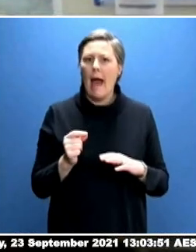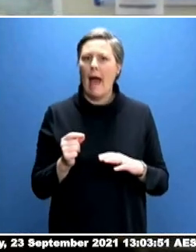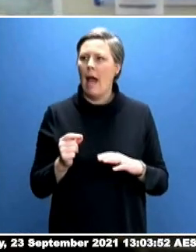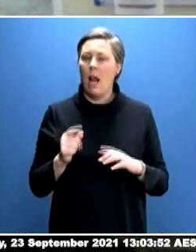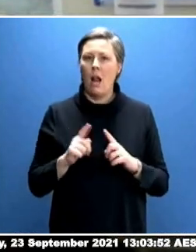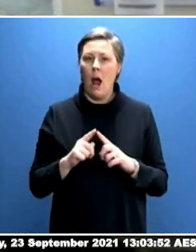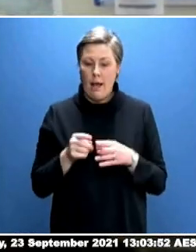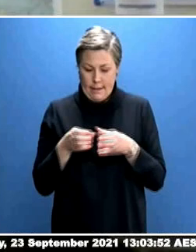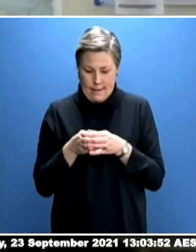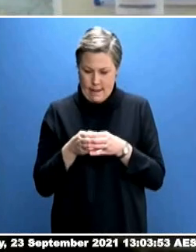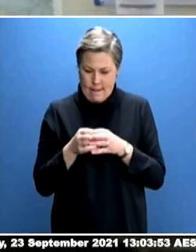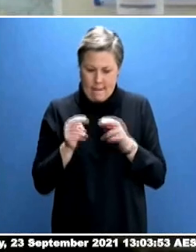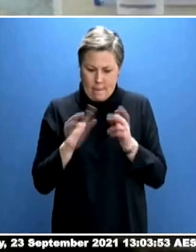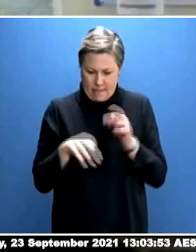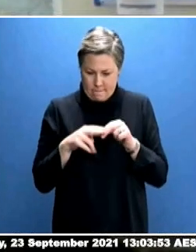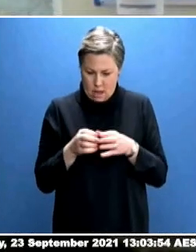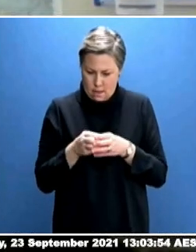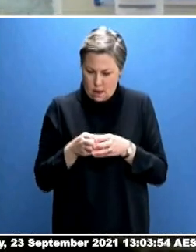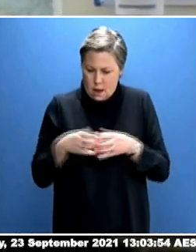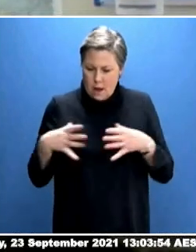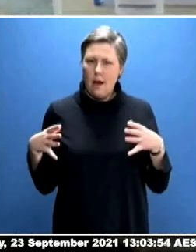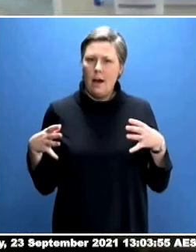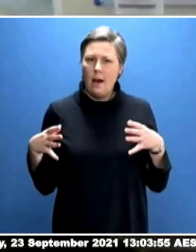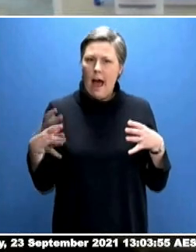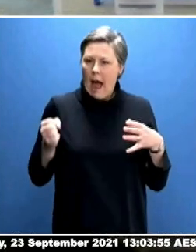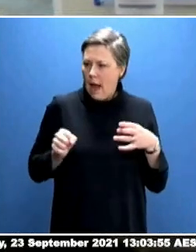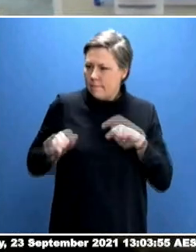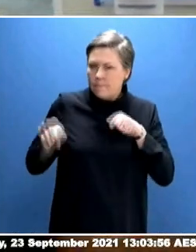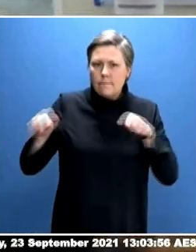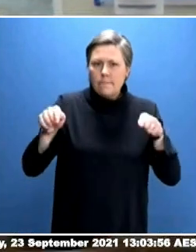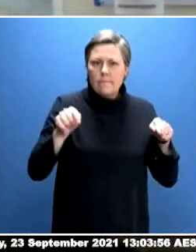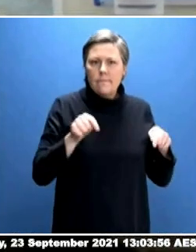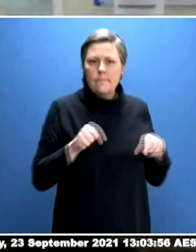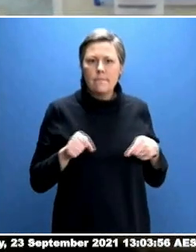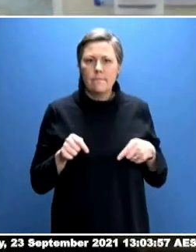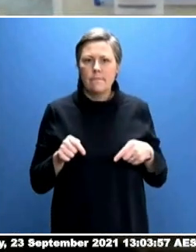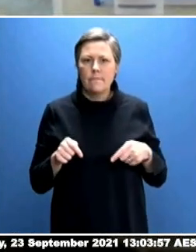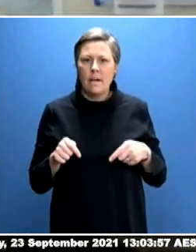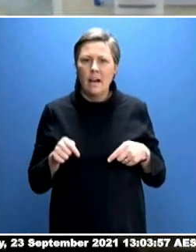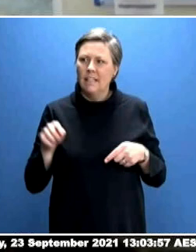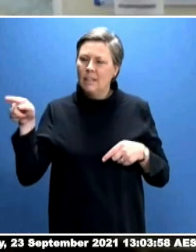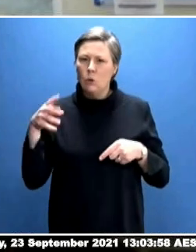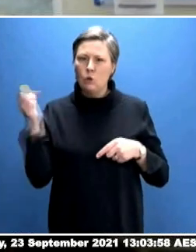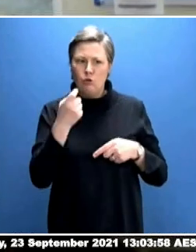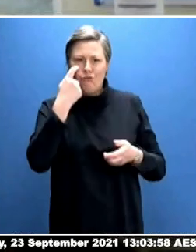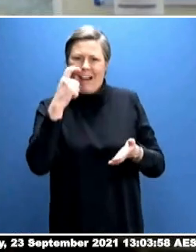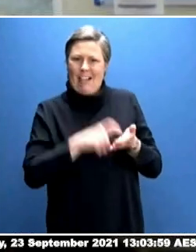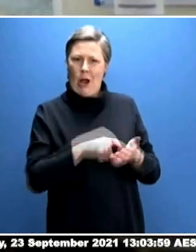family networks, but that's not harnessed in a sufficient way to stop children ending up in residential care.